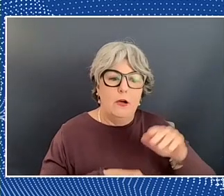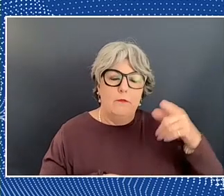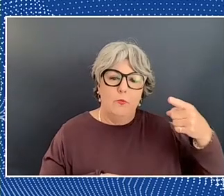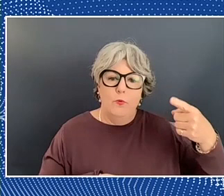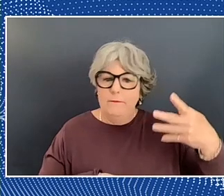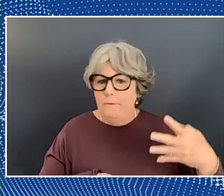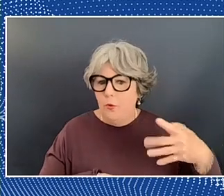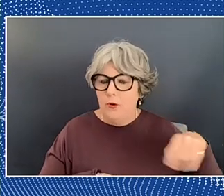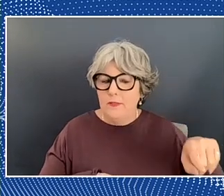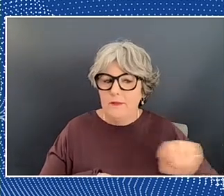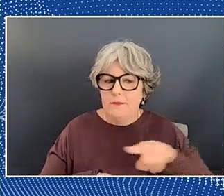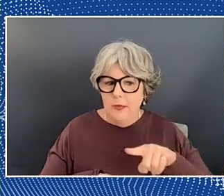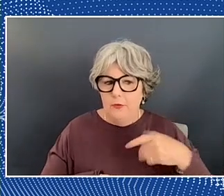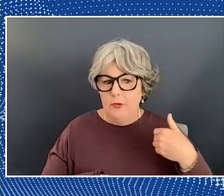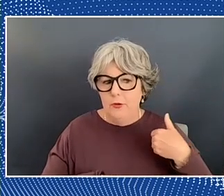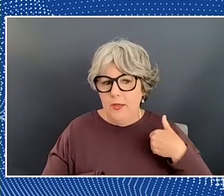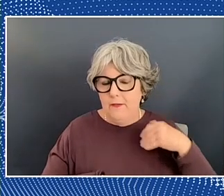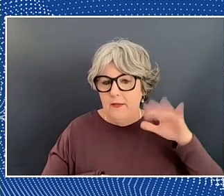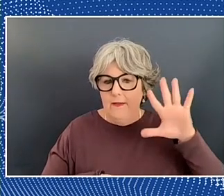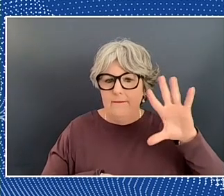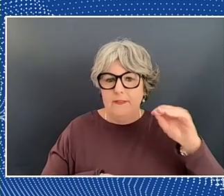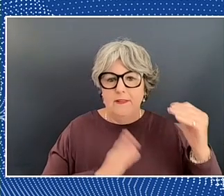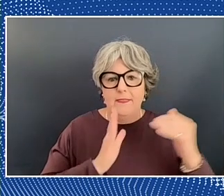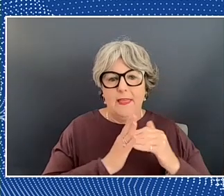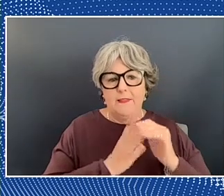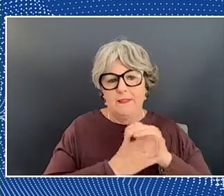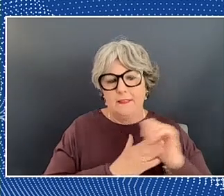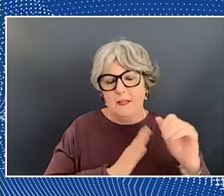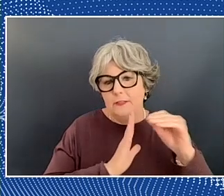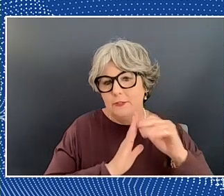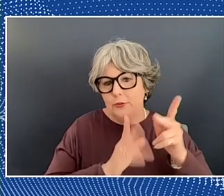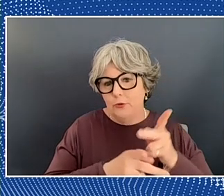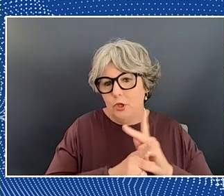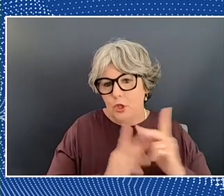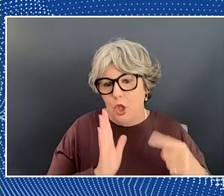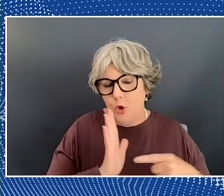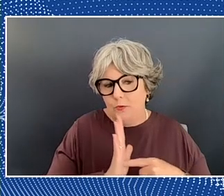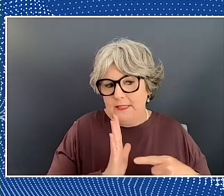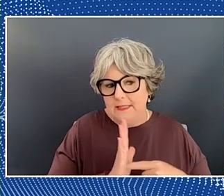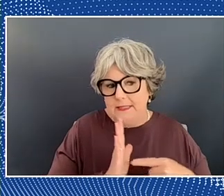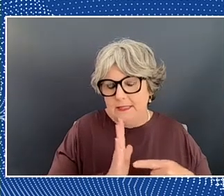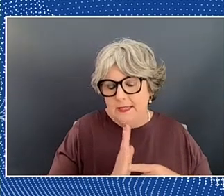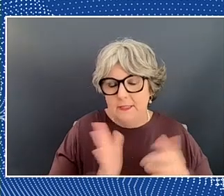those who hold over $50,000 in student loan debt. And so I urge the Department of